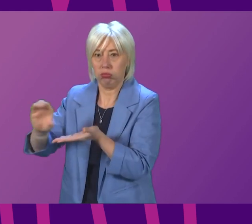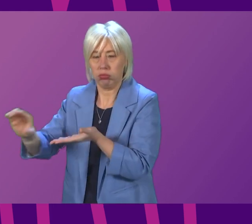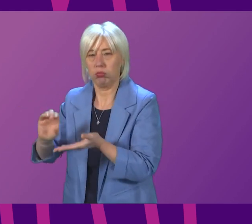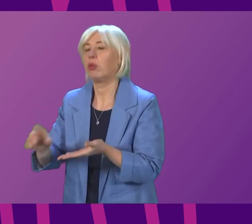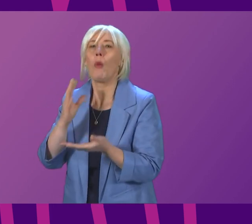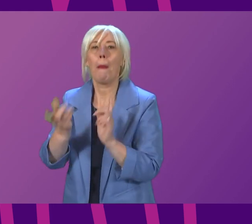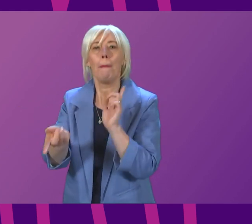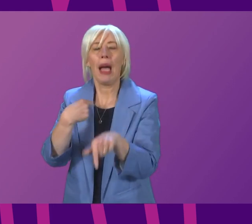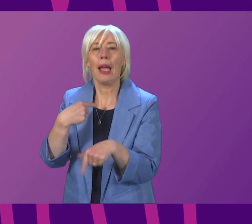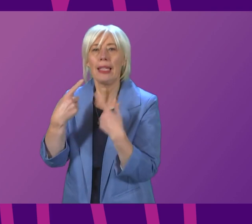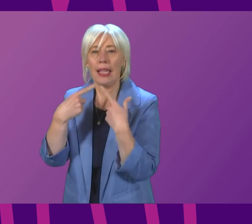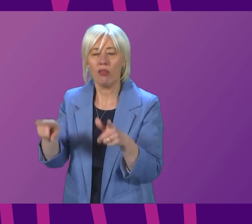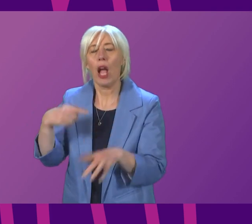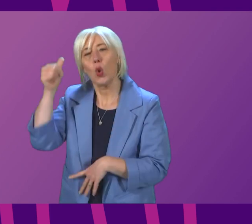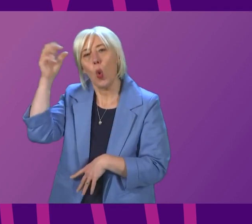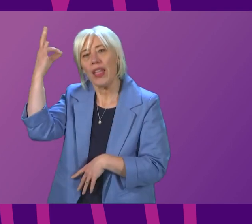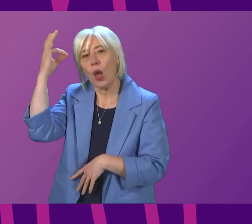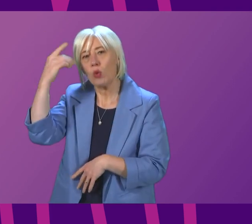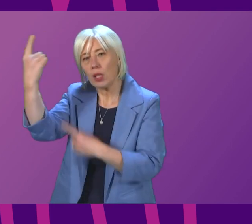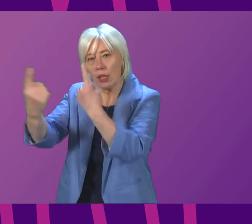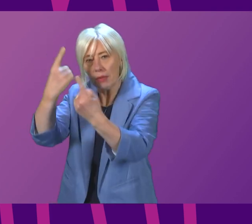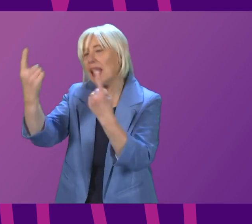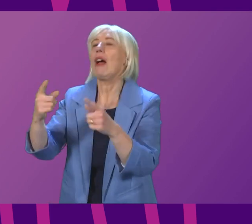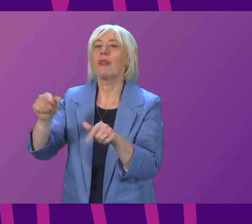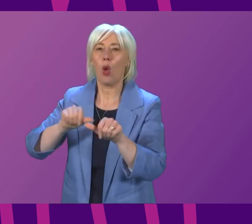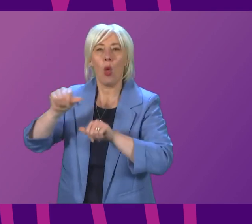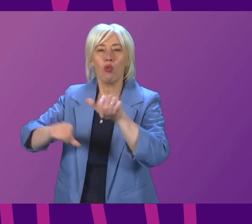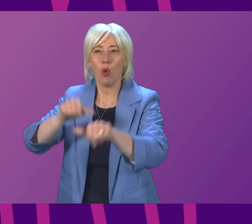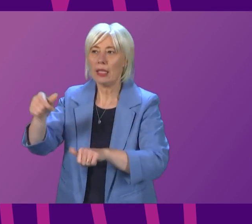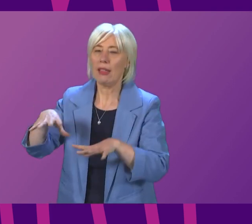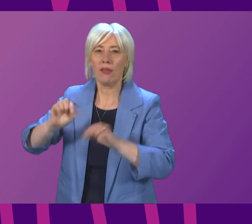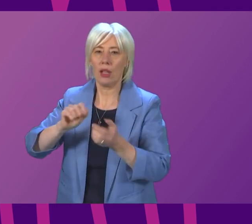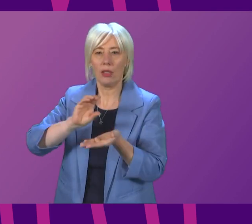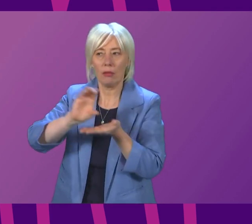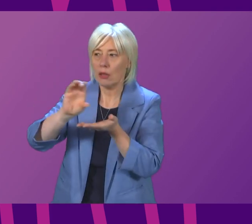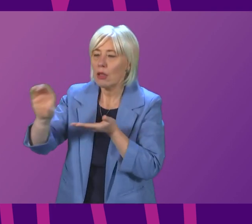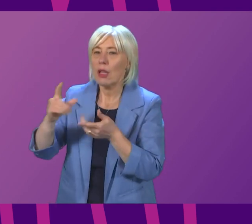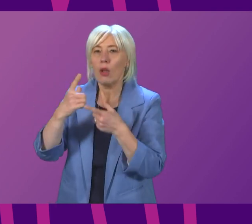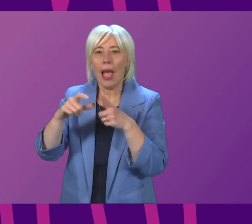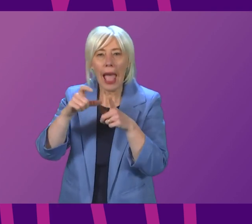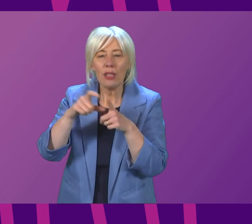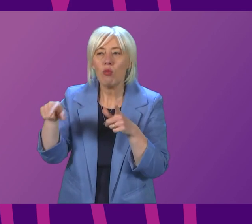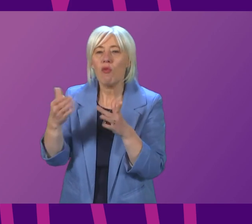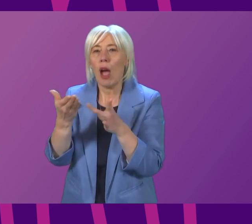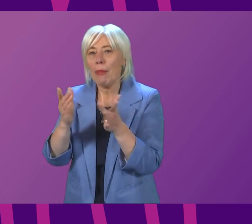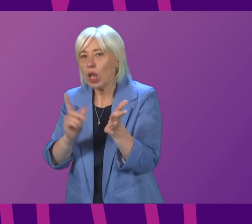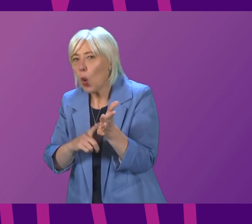I know that many councils are in the process of making the payments. The City of Edinburgh Council and Midlothian Council, for example, have started to make